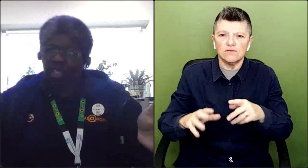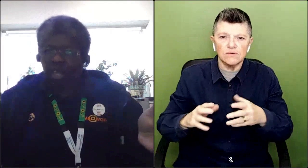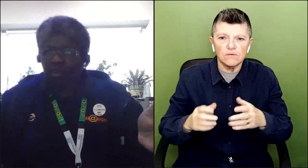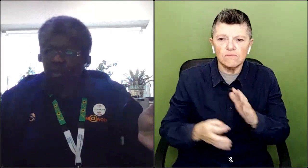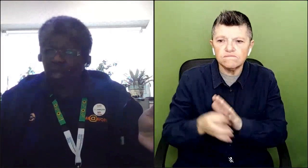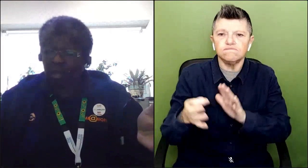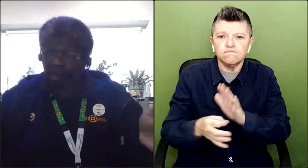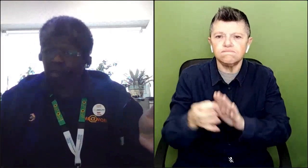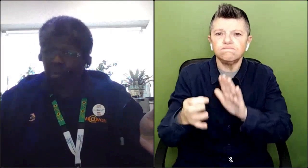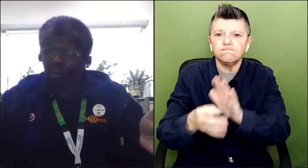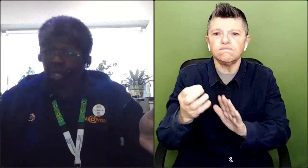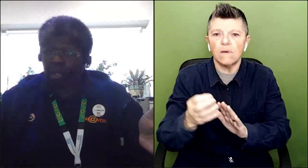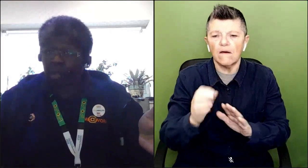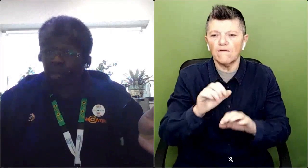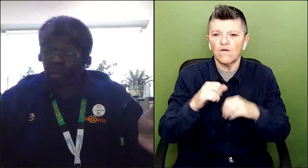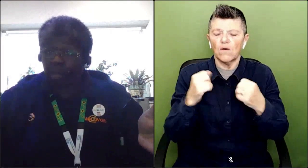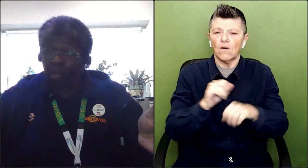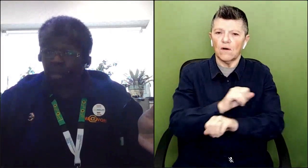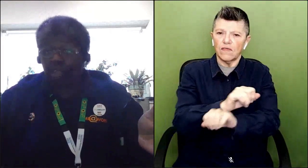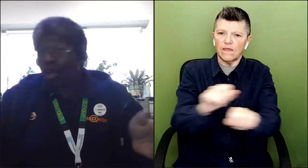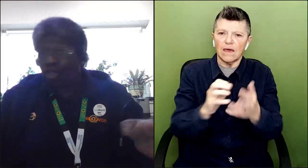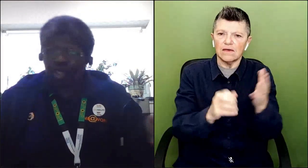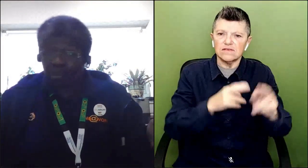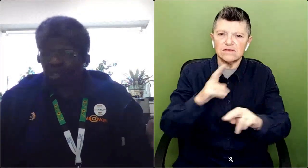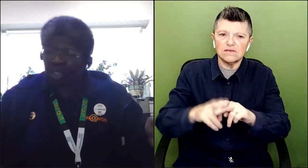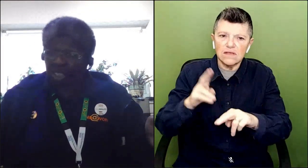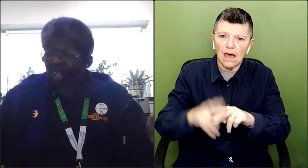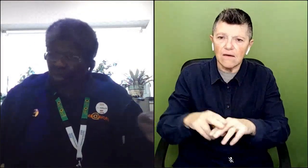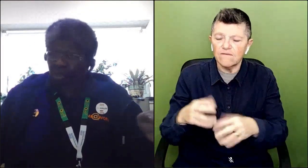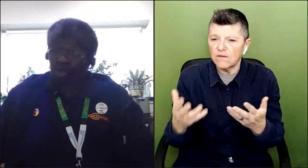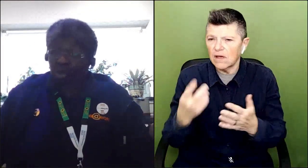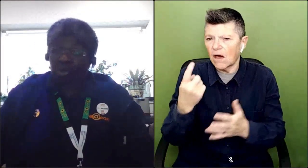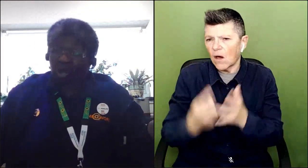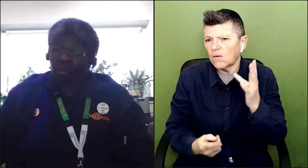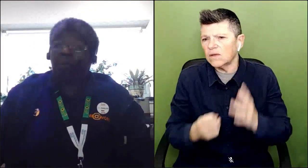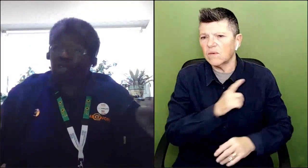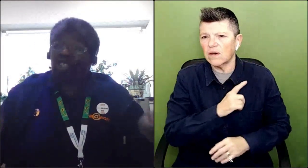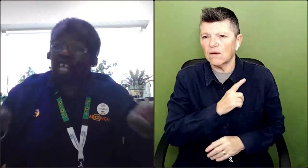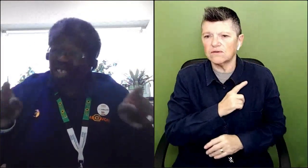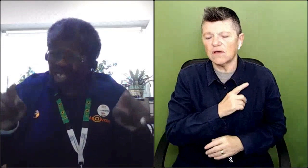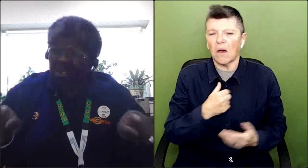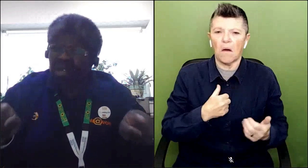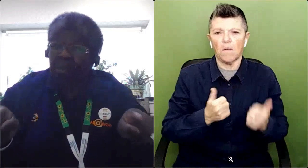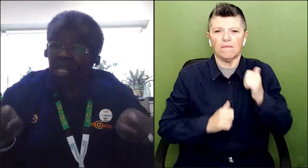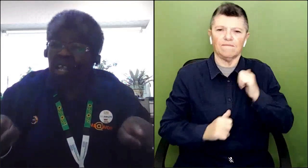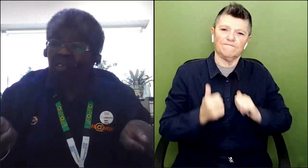that they are employing, and not just because it looks good but because they genuinely believe